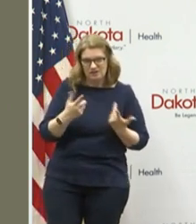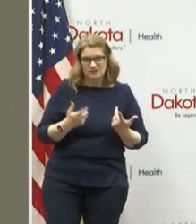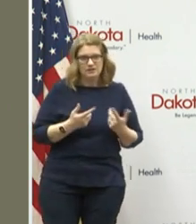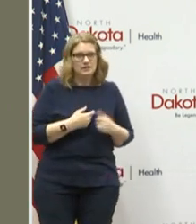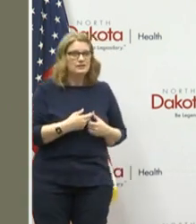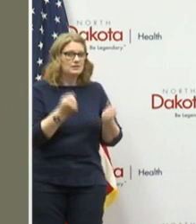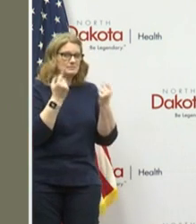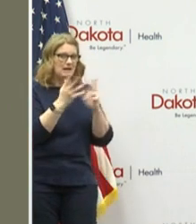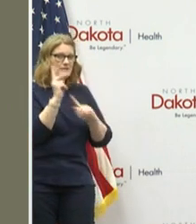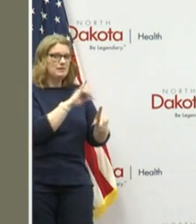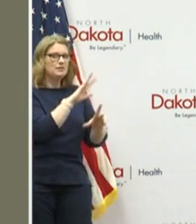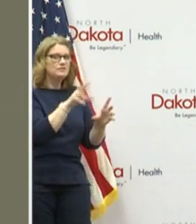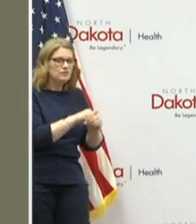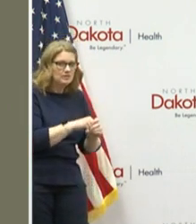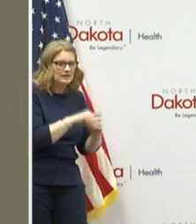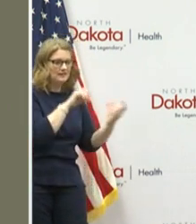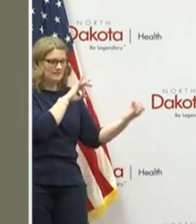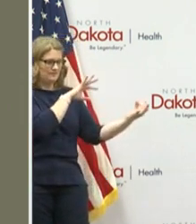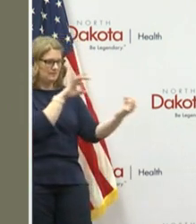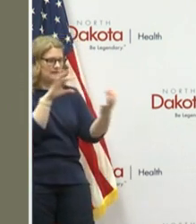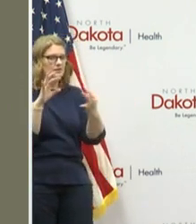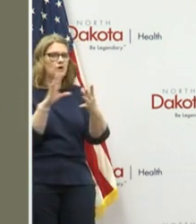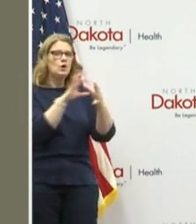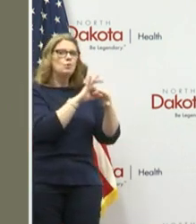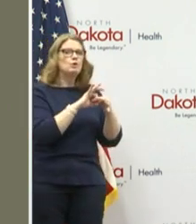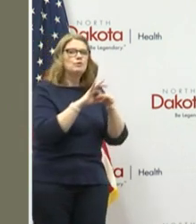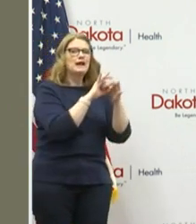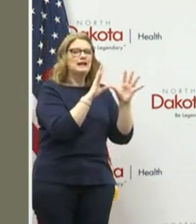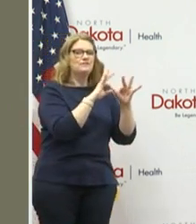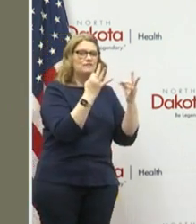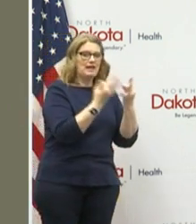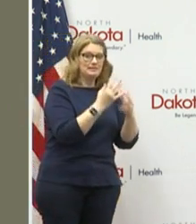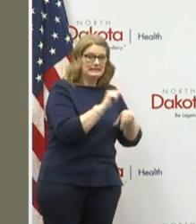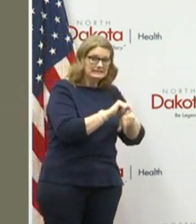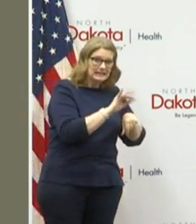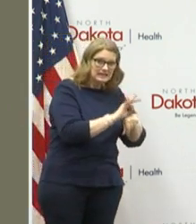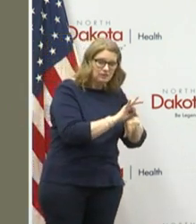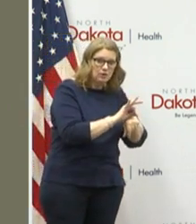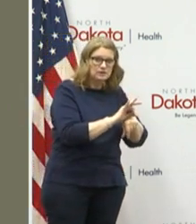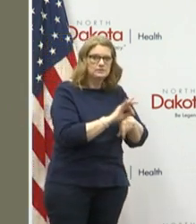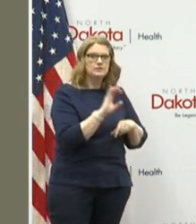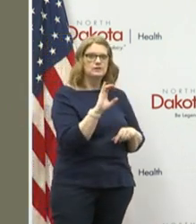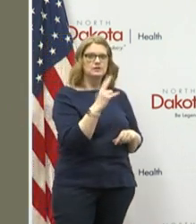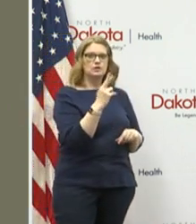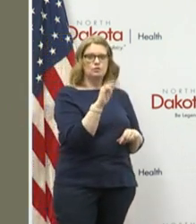OF FACILITIES WHERE OUR STATE'S MOST VULNERABLE POPULATIONS RESIDES AND COLLABORATION WITH THE STAKEHOLDERS WAS DEVELOP IN